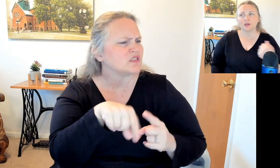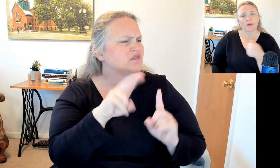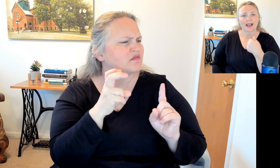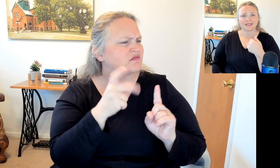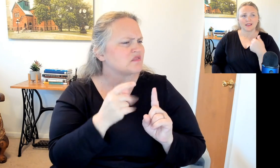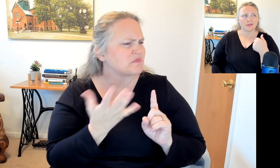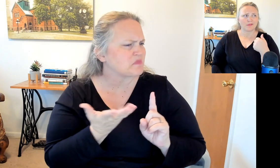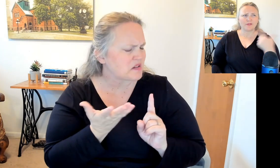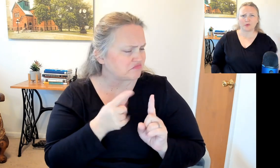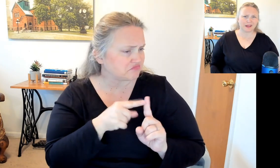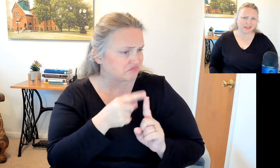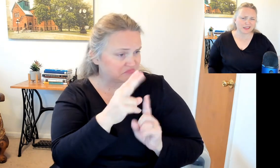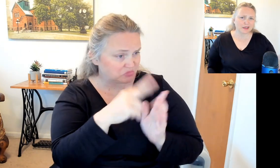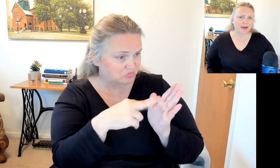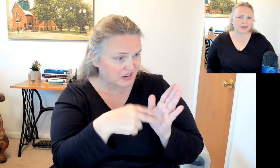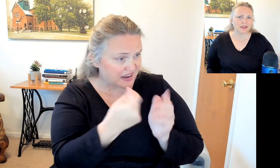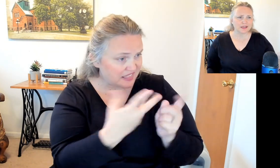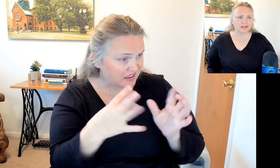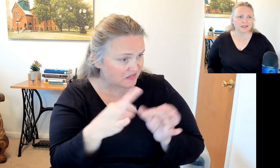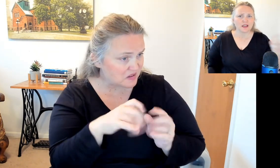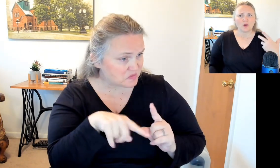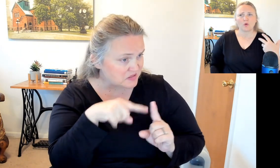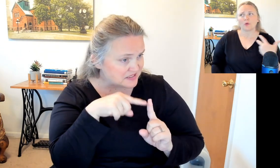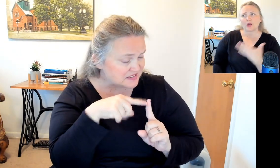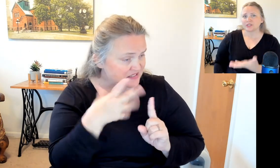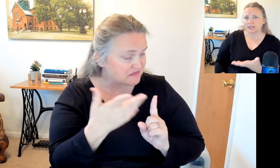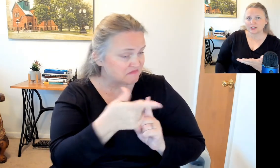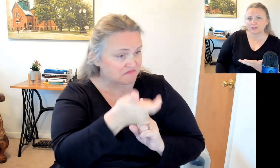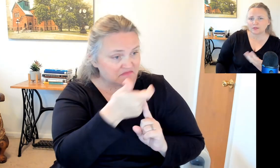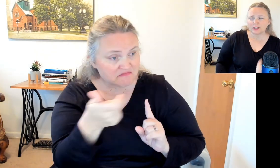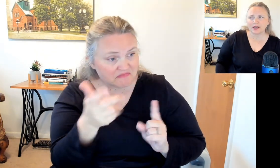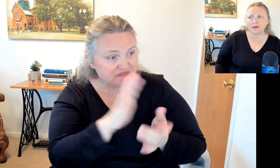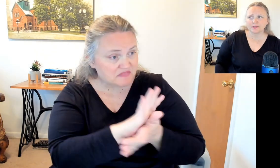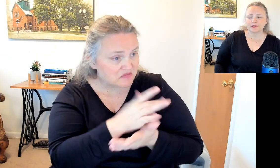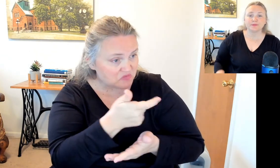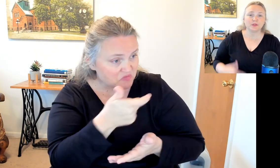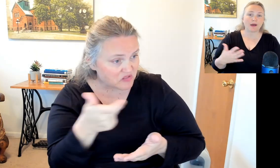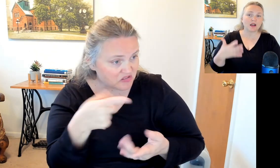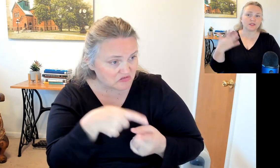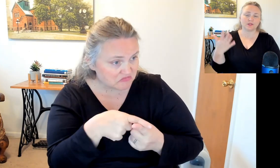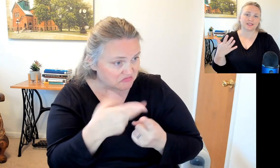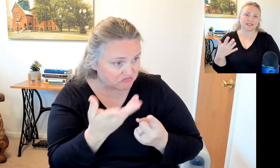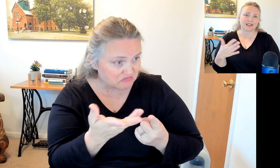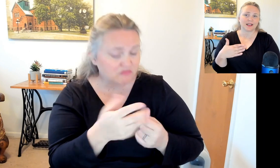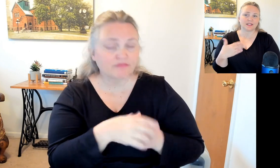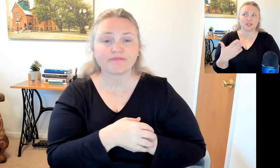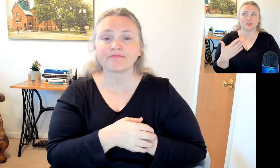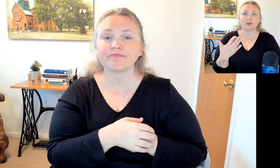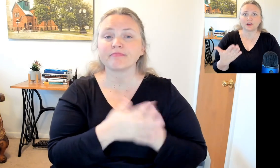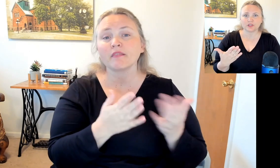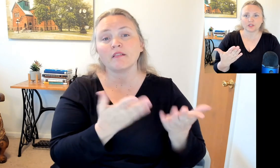You might ask them, have you read anything about this or watched any YouTube videos? You might also just decide to do a search.